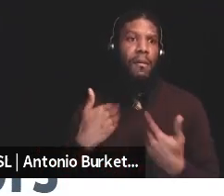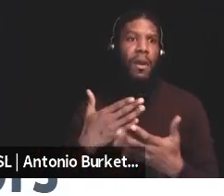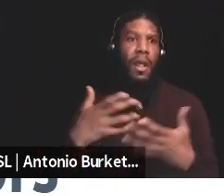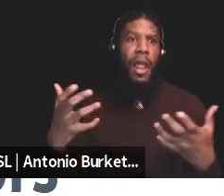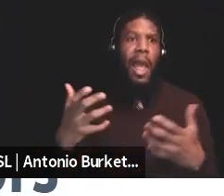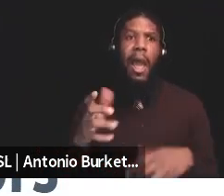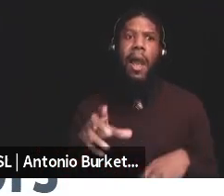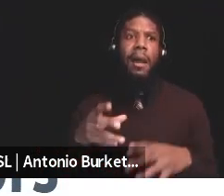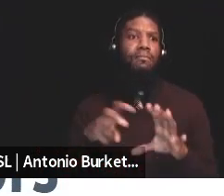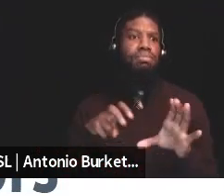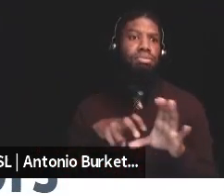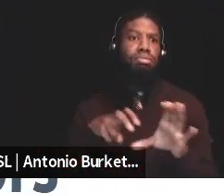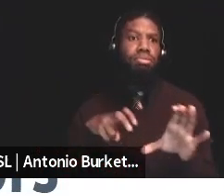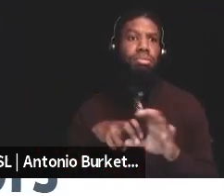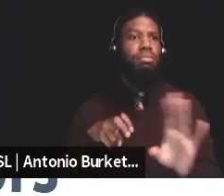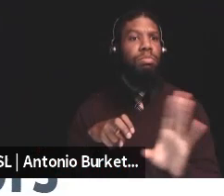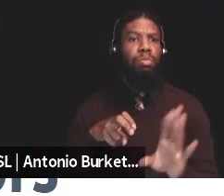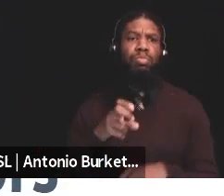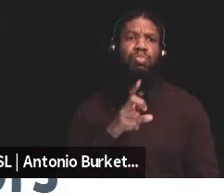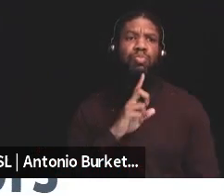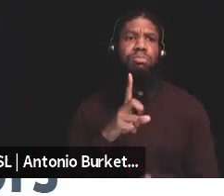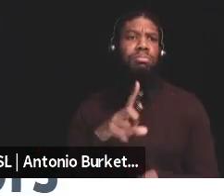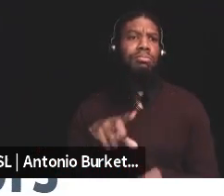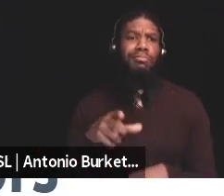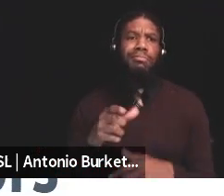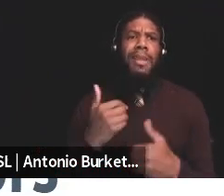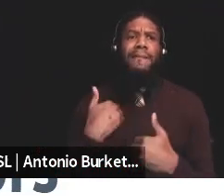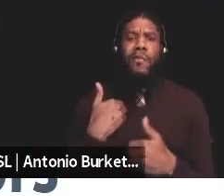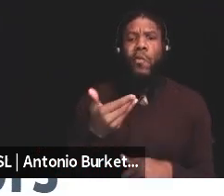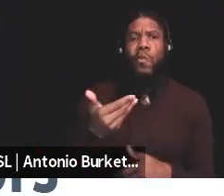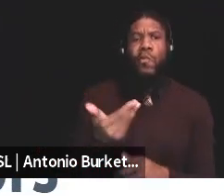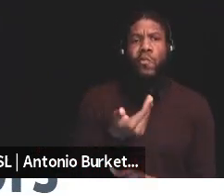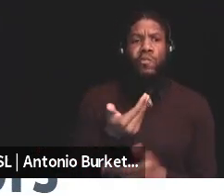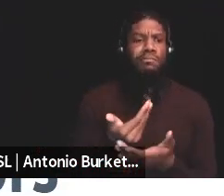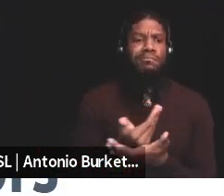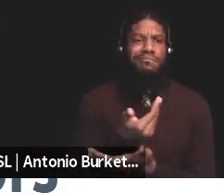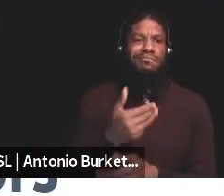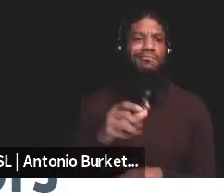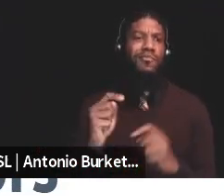So that semester, we only had a couple of new tutors and everyone else was returning. So,